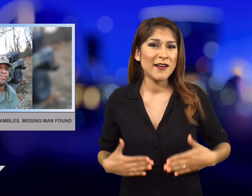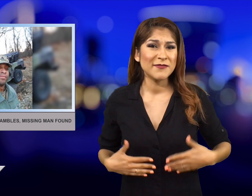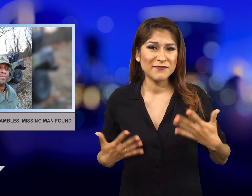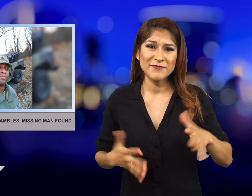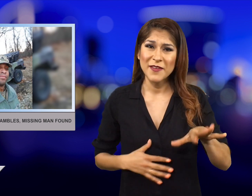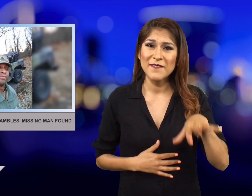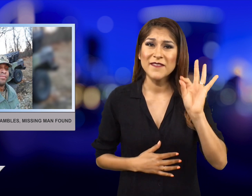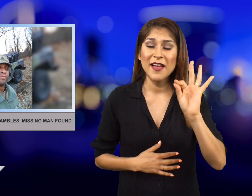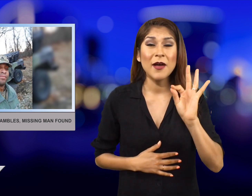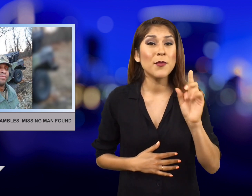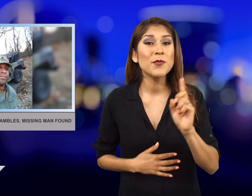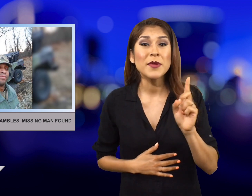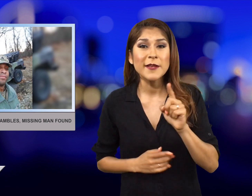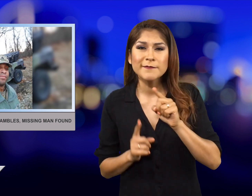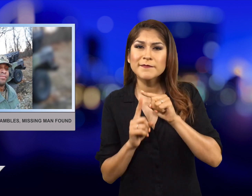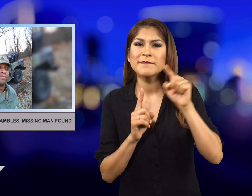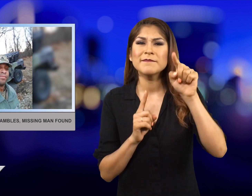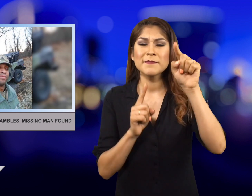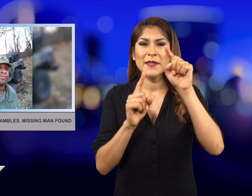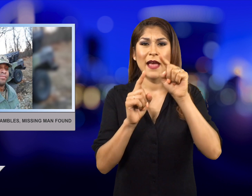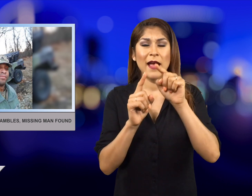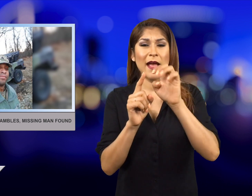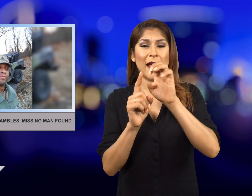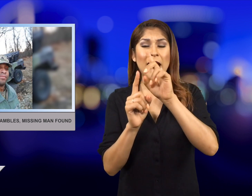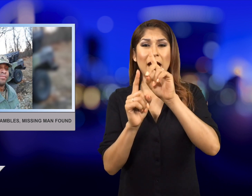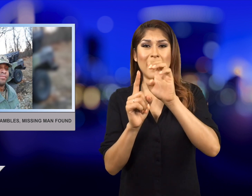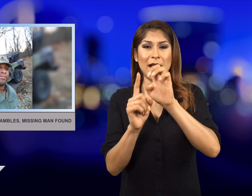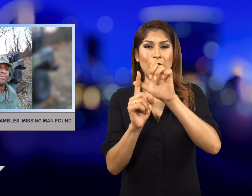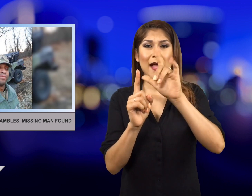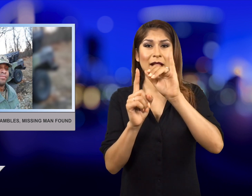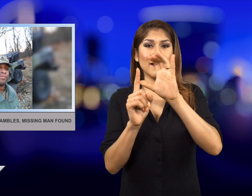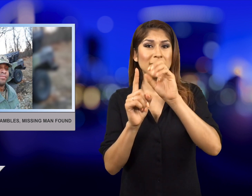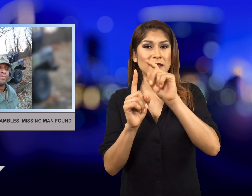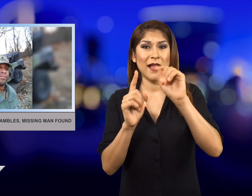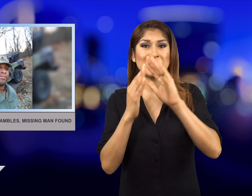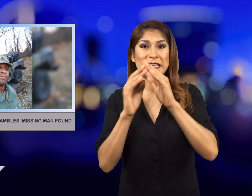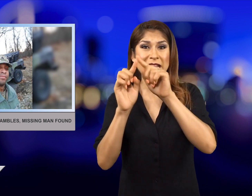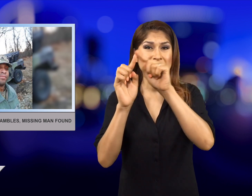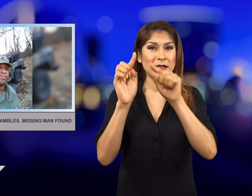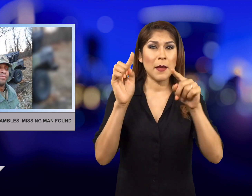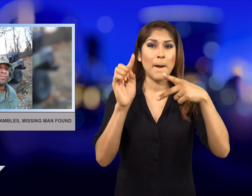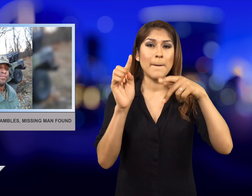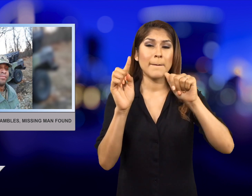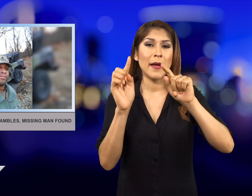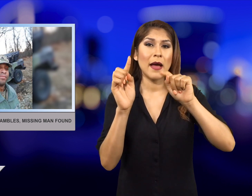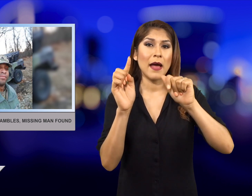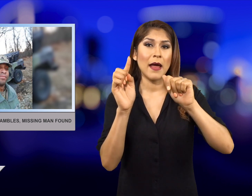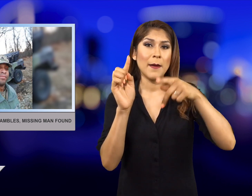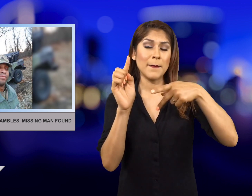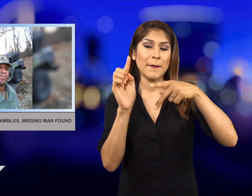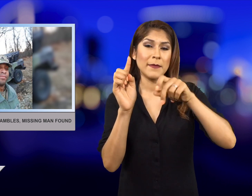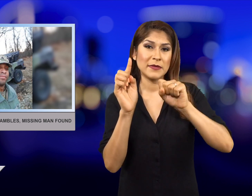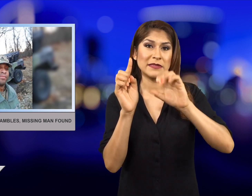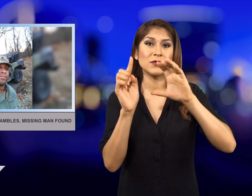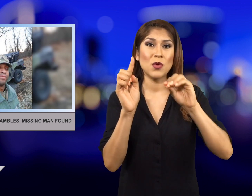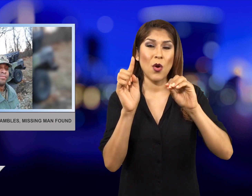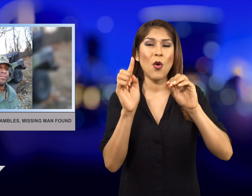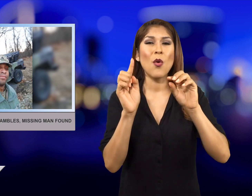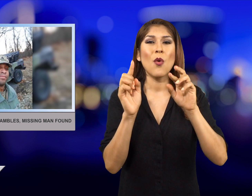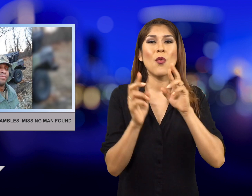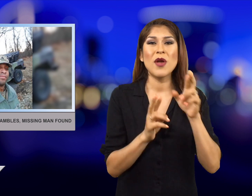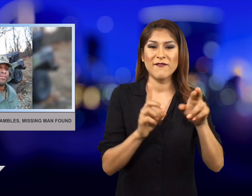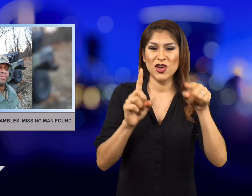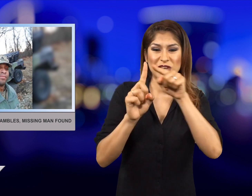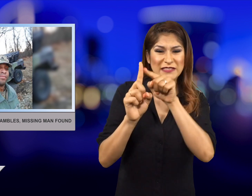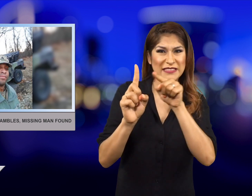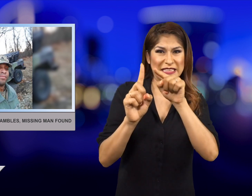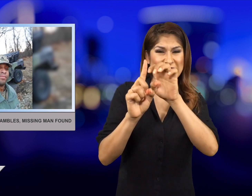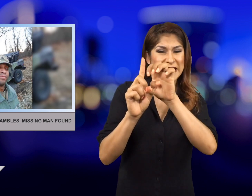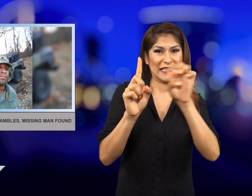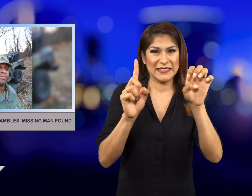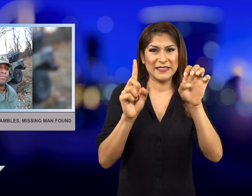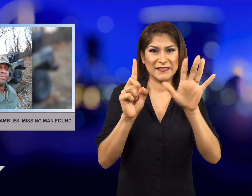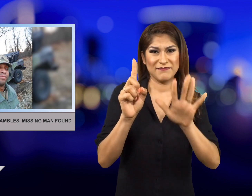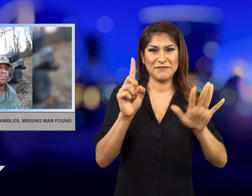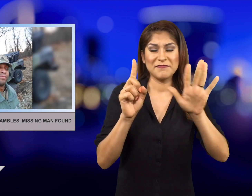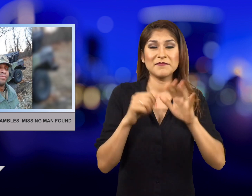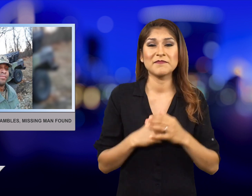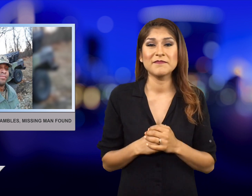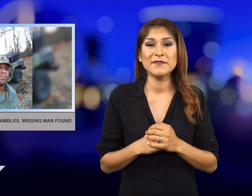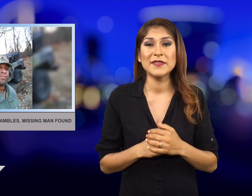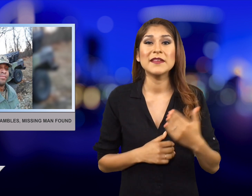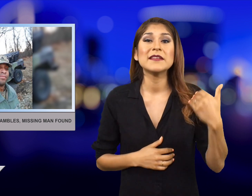His body was found by rescuers in the Patapsco River, just east of Ellicott City.